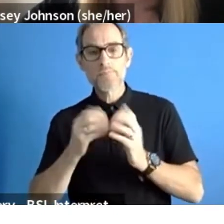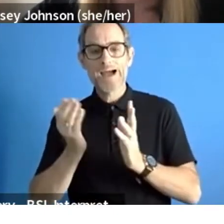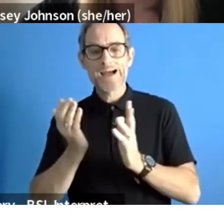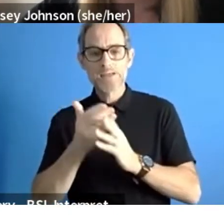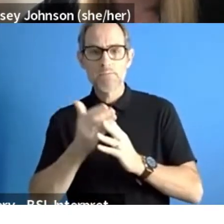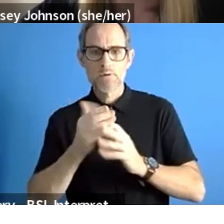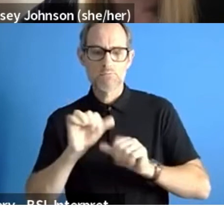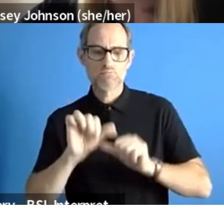At Citizens